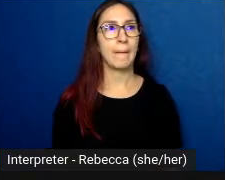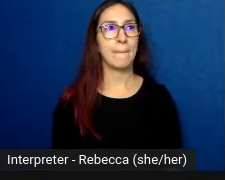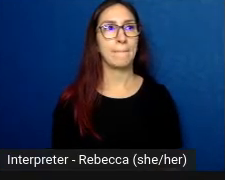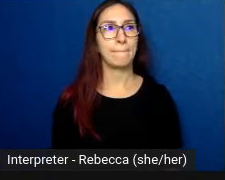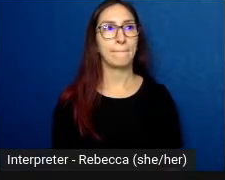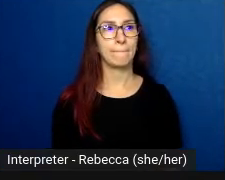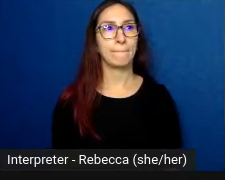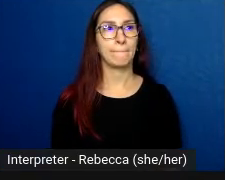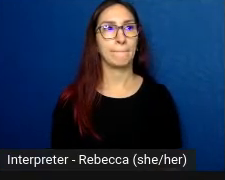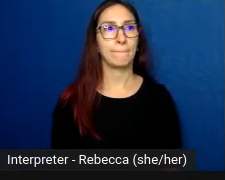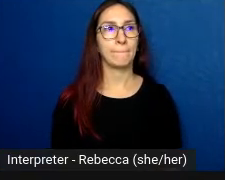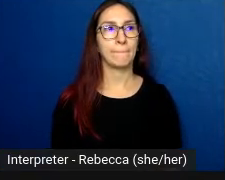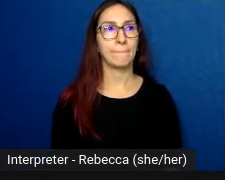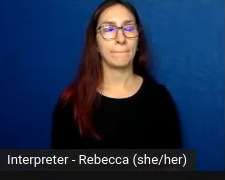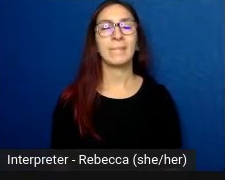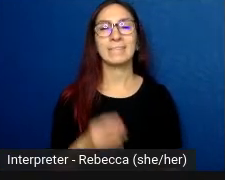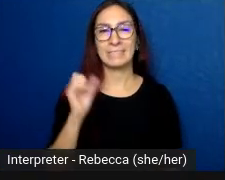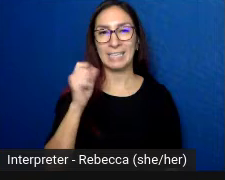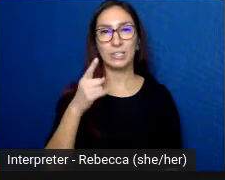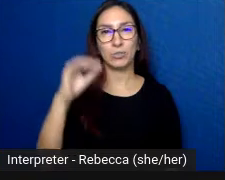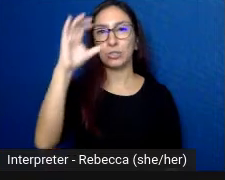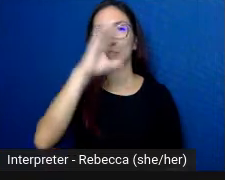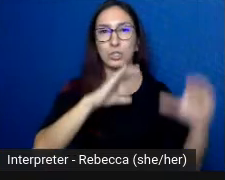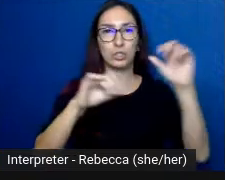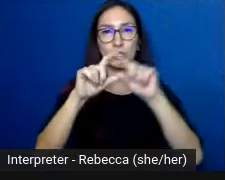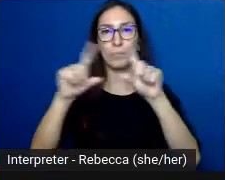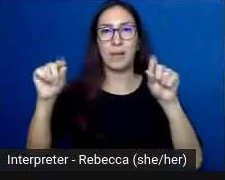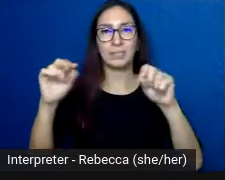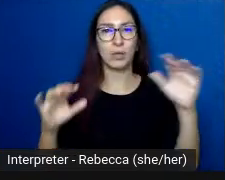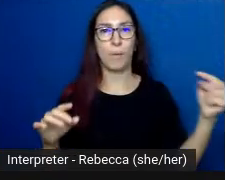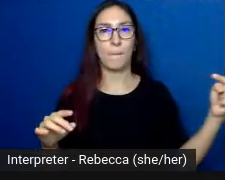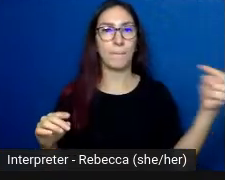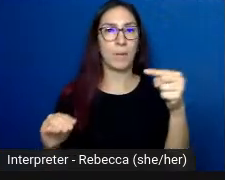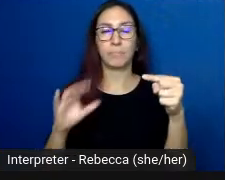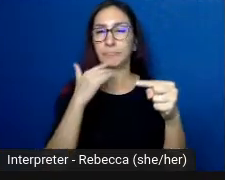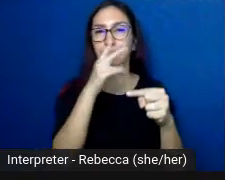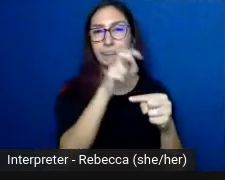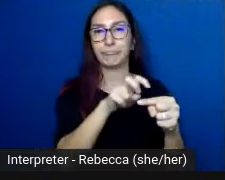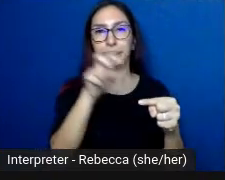[screen reader] Enter doesn't help.